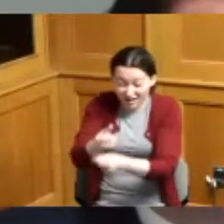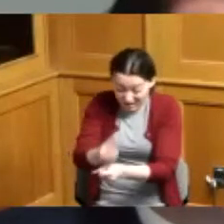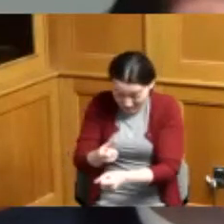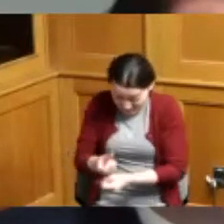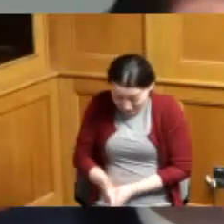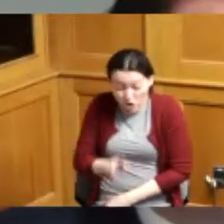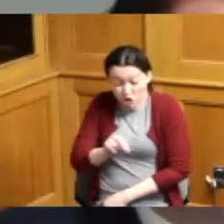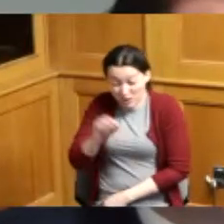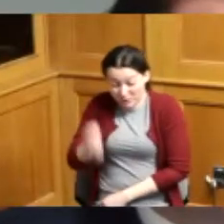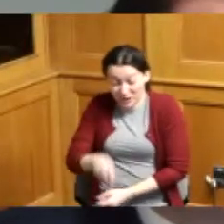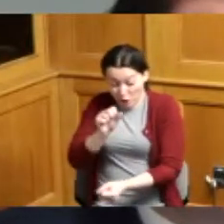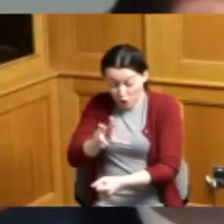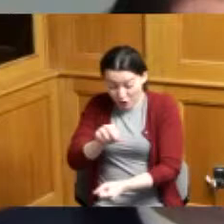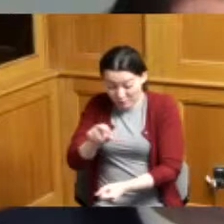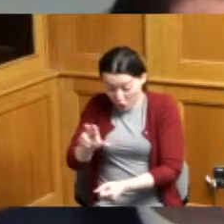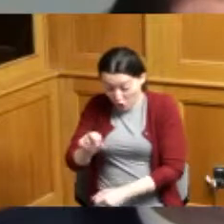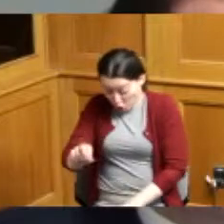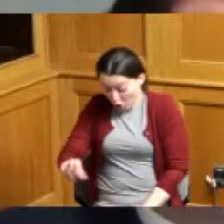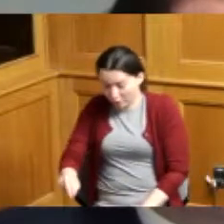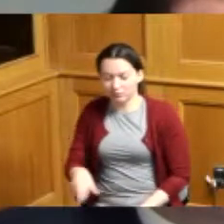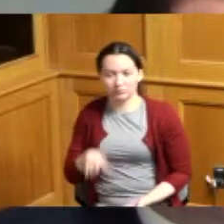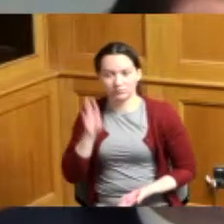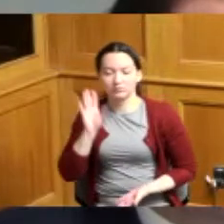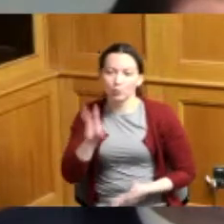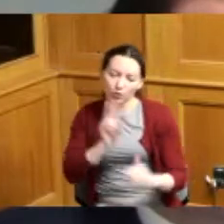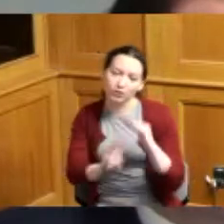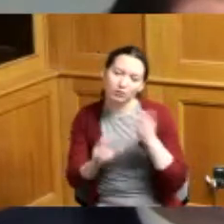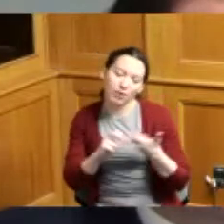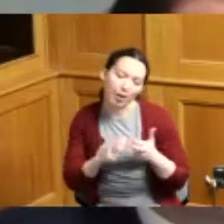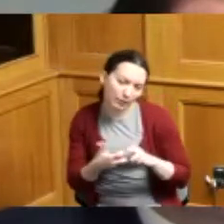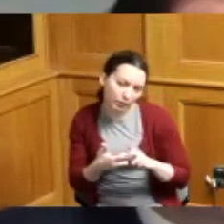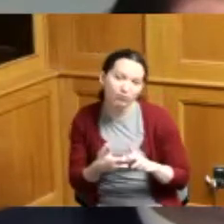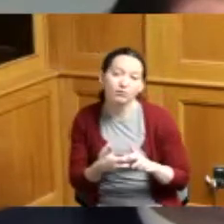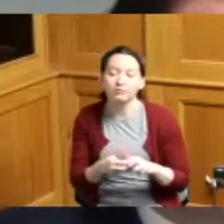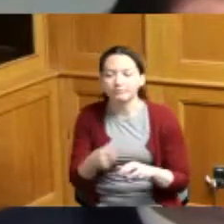uh would be problematic in the fund so um I think we're saying the same thing but just wanted to